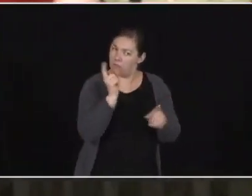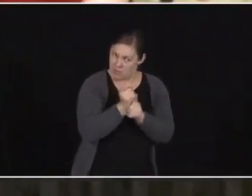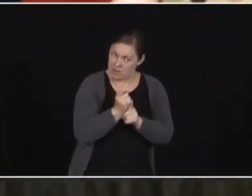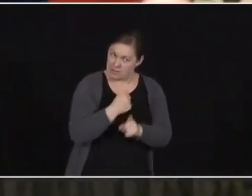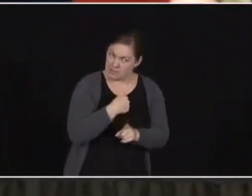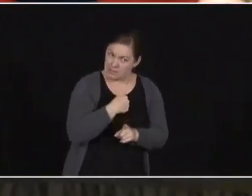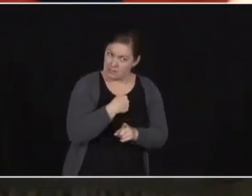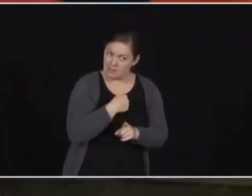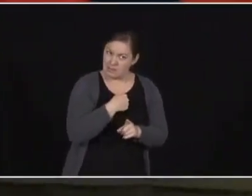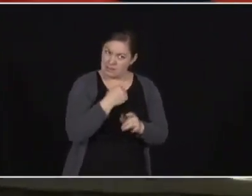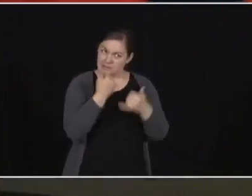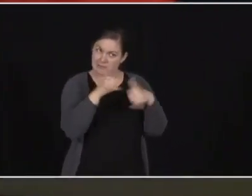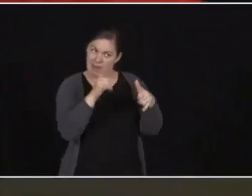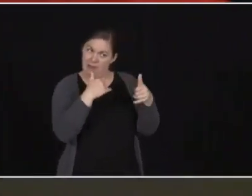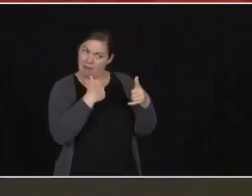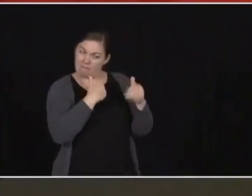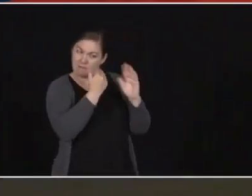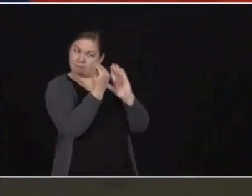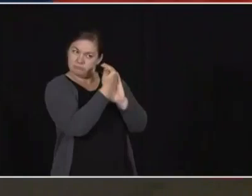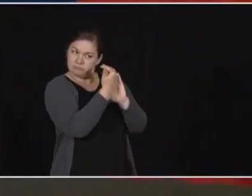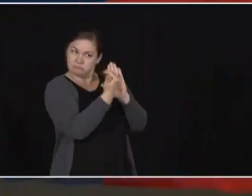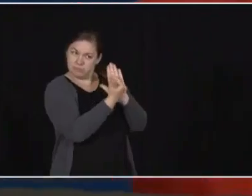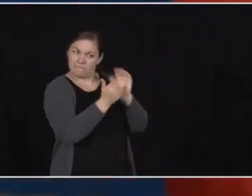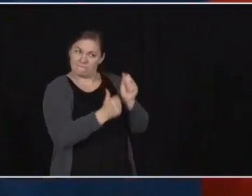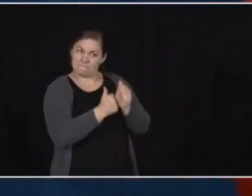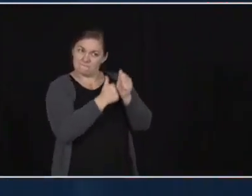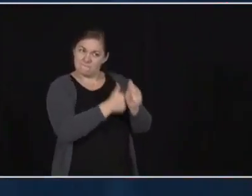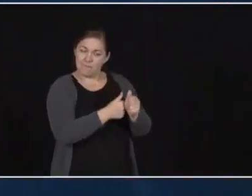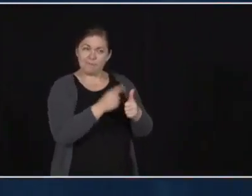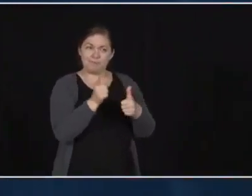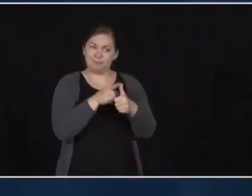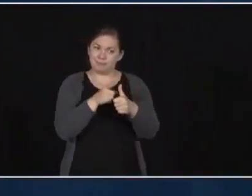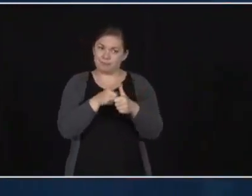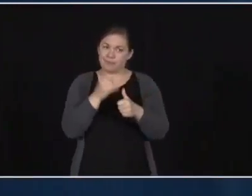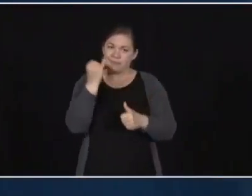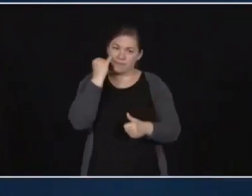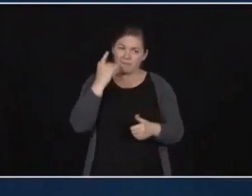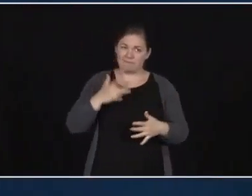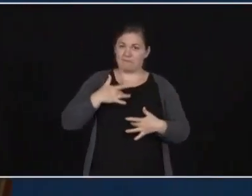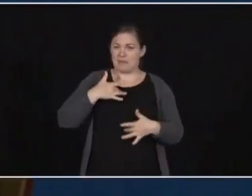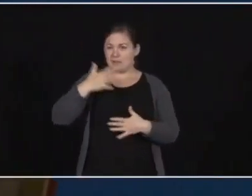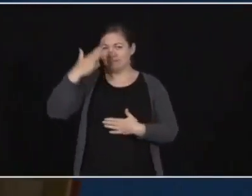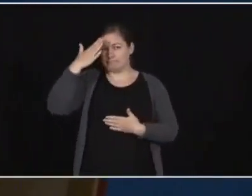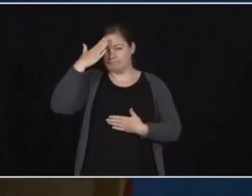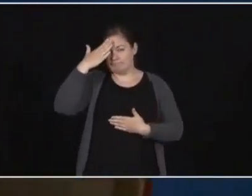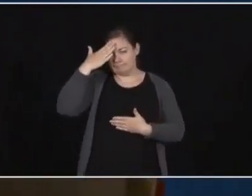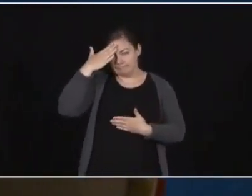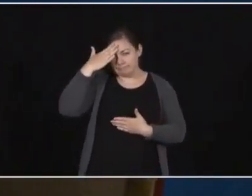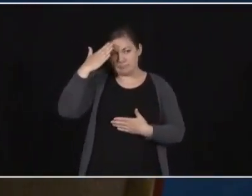That is not a freefall right now correct? And is not intended as though anybody wanted to test it could get one.